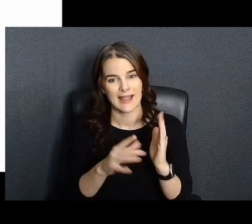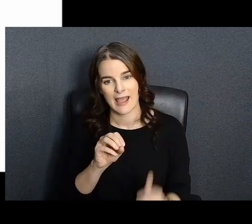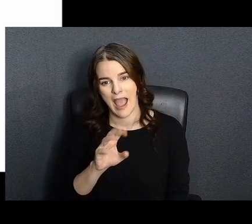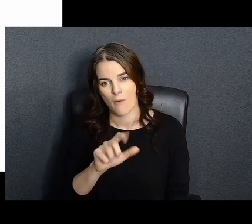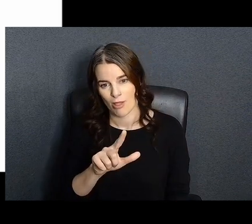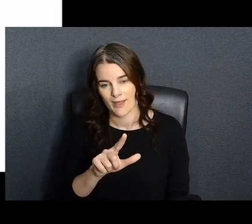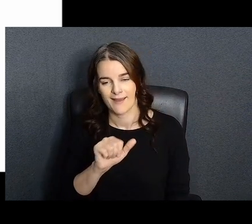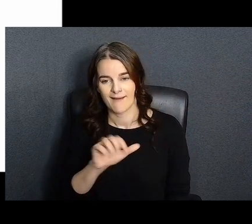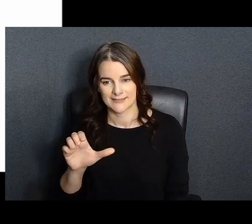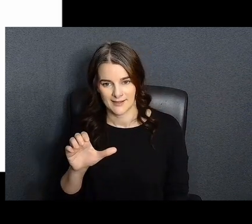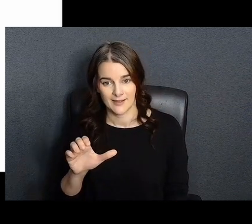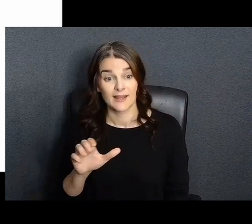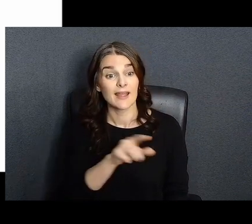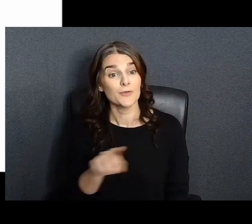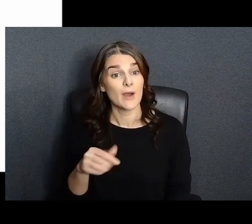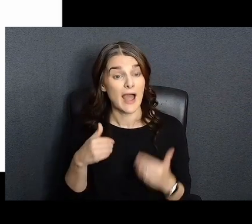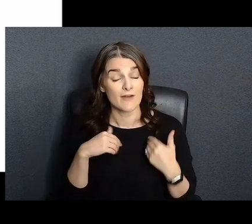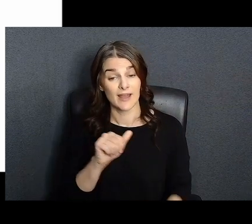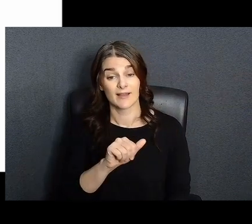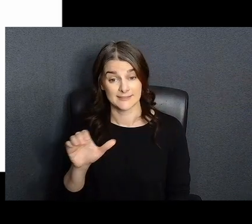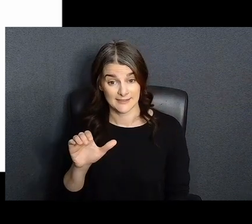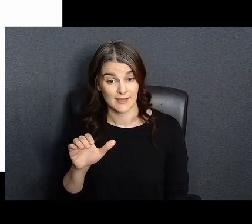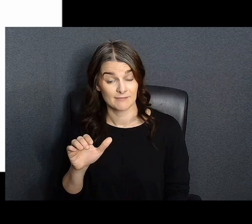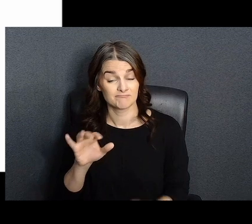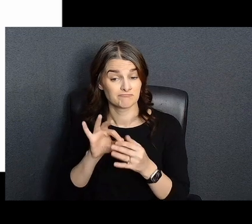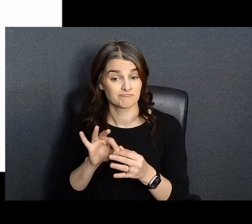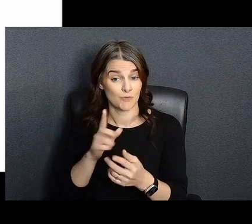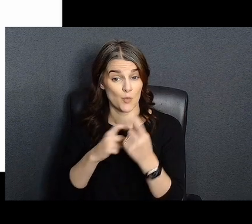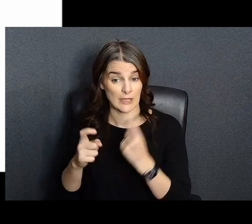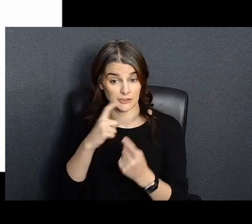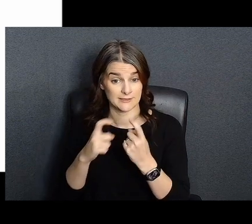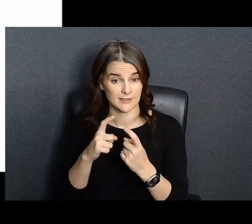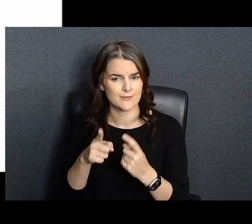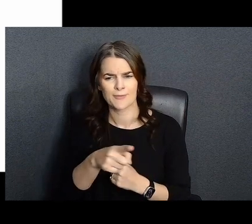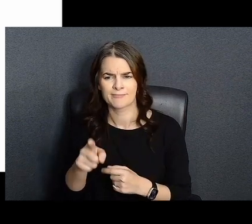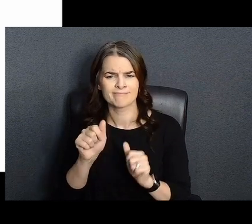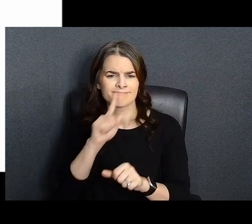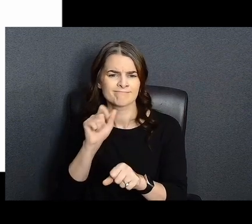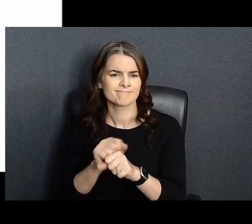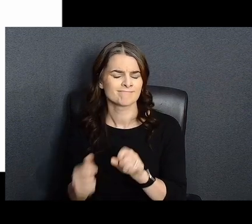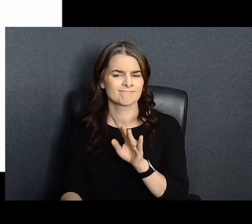If you ever have any AAC-related questions, you can absolutely reach out to us.